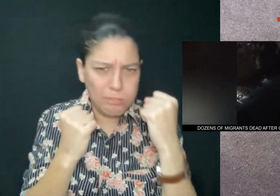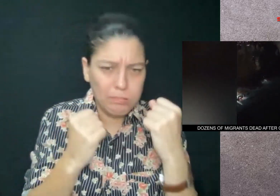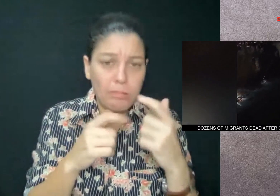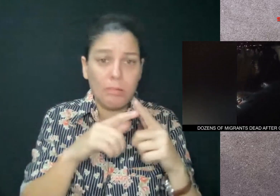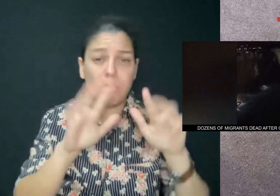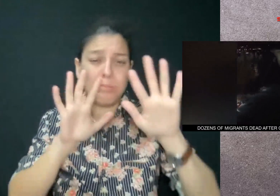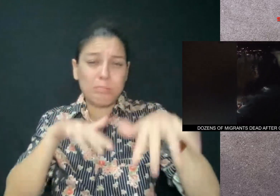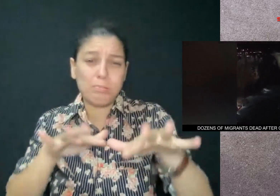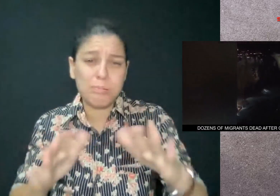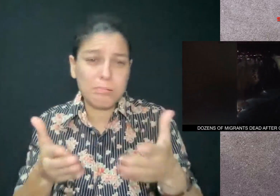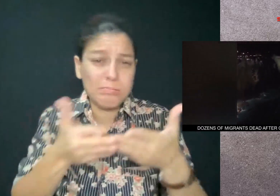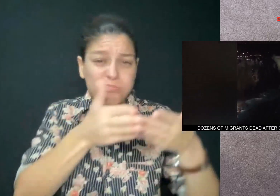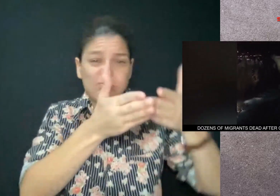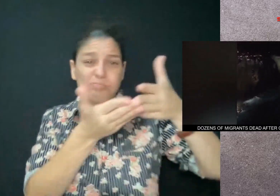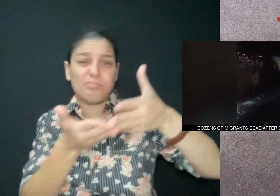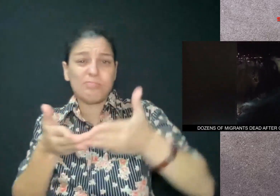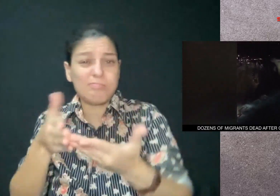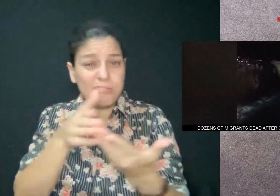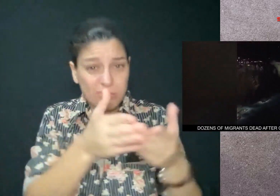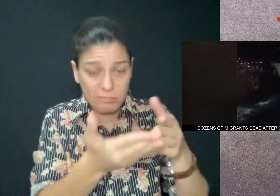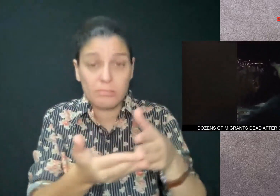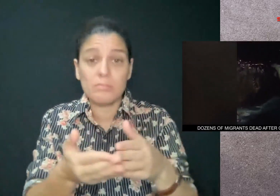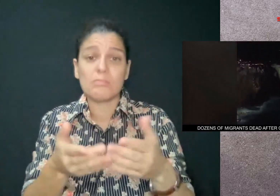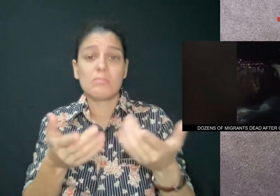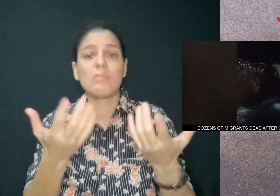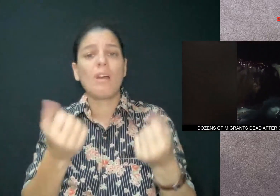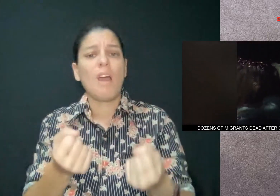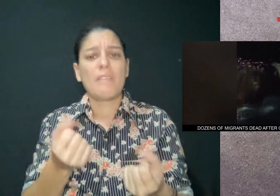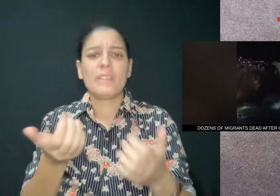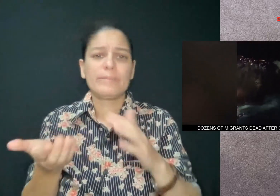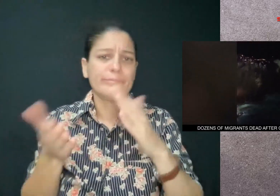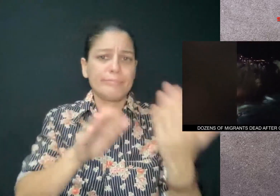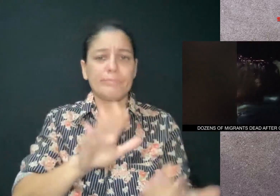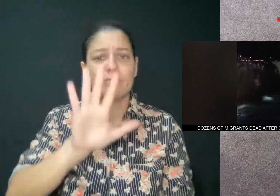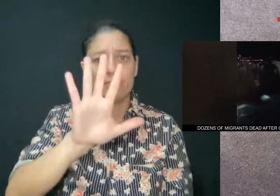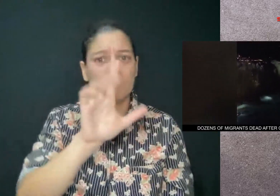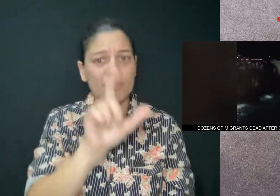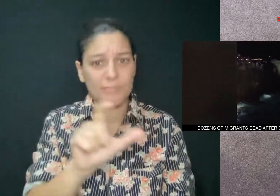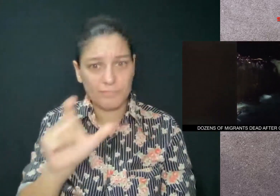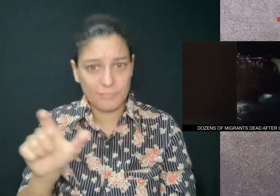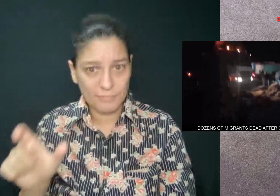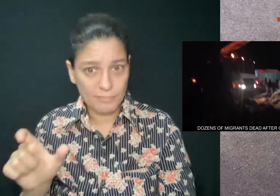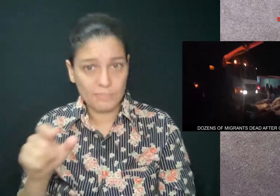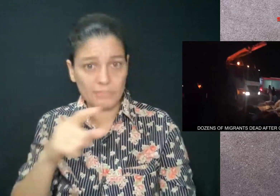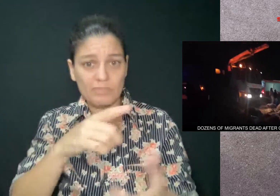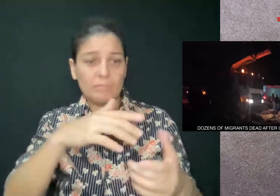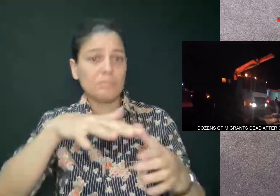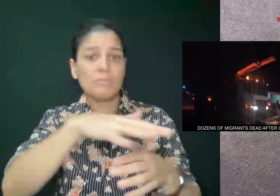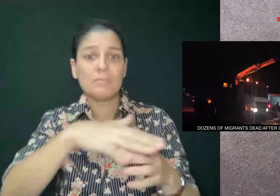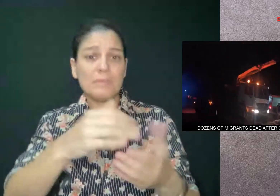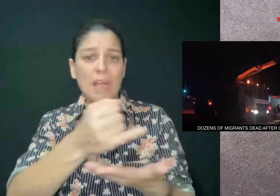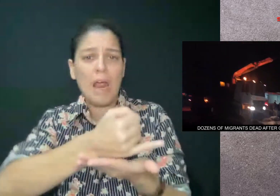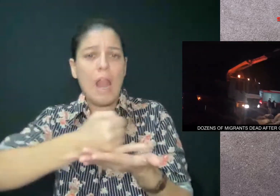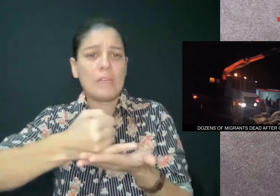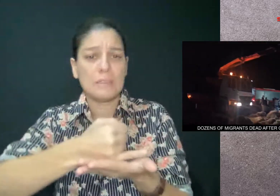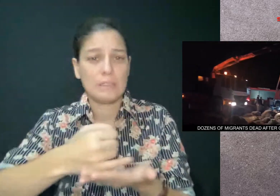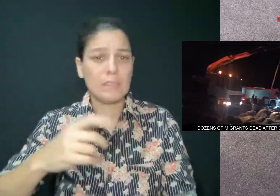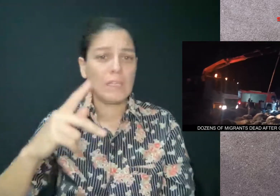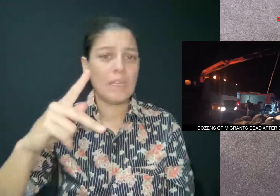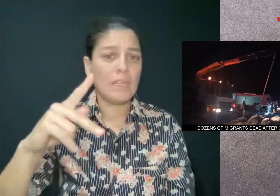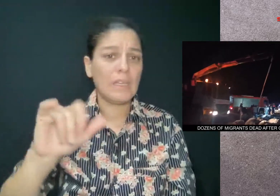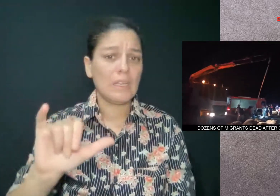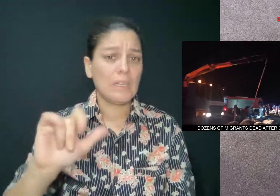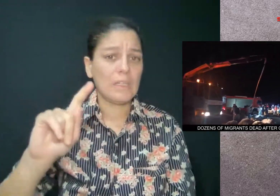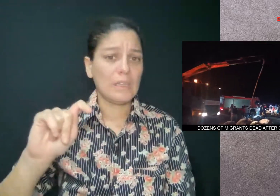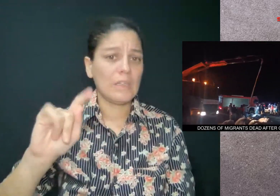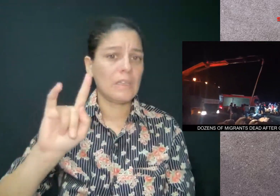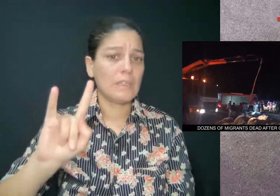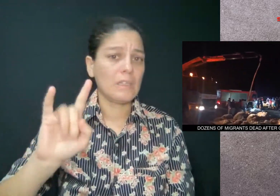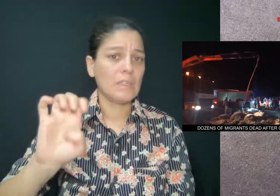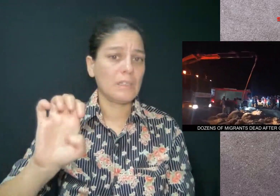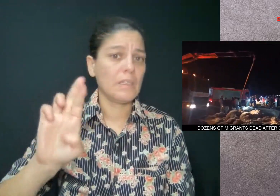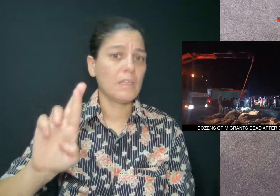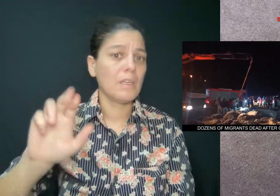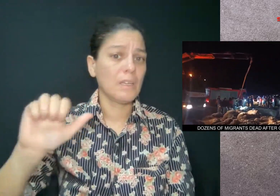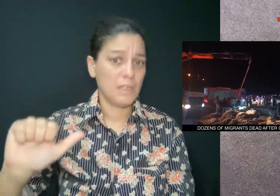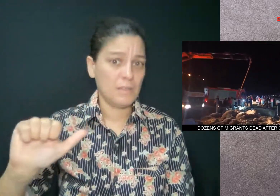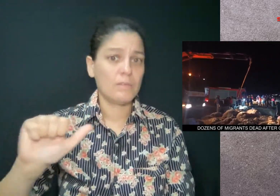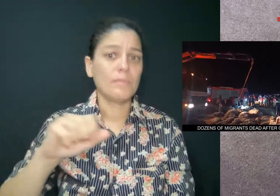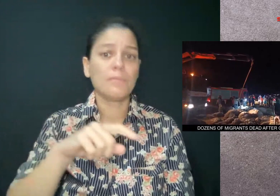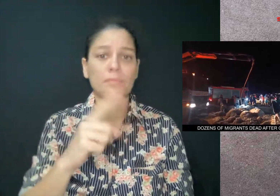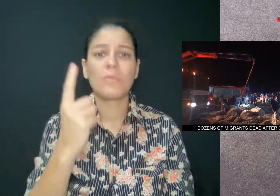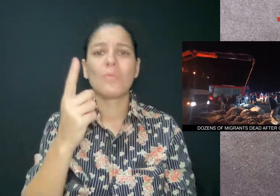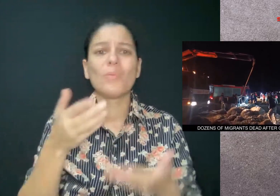seas at least five bodies were found on the island of Kythera when a boat with 95 migrants